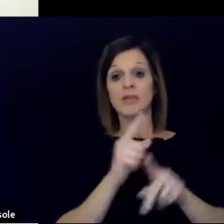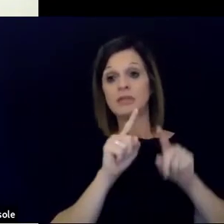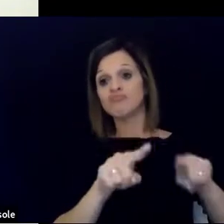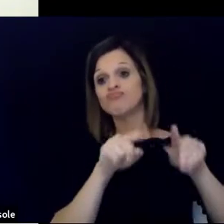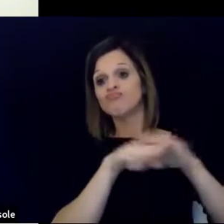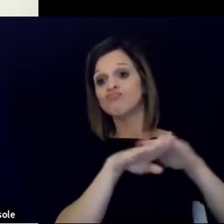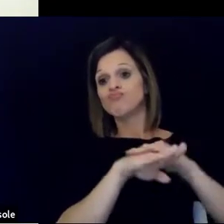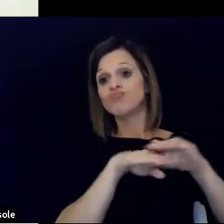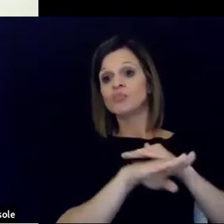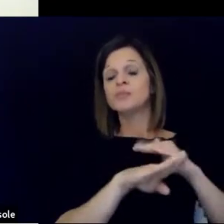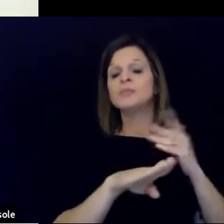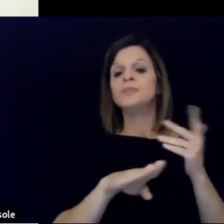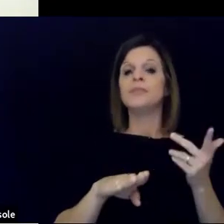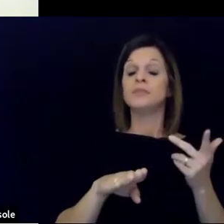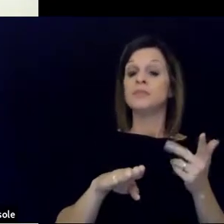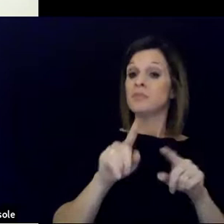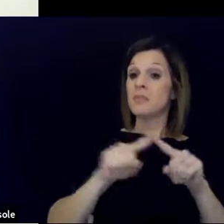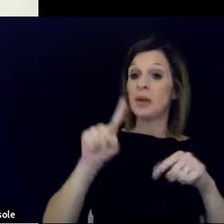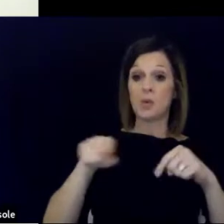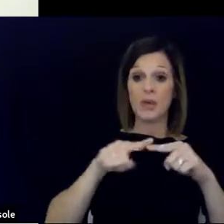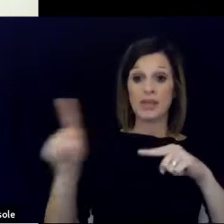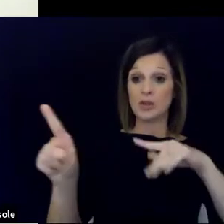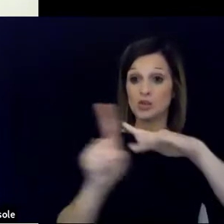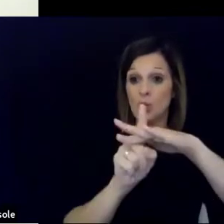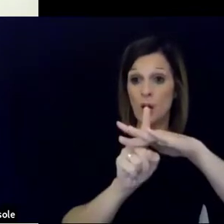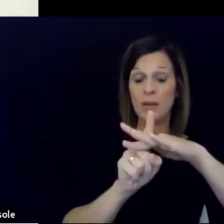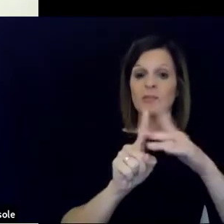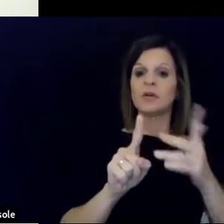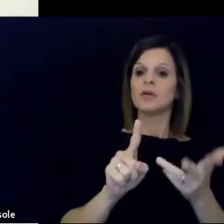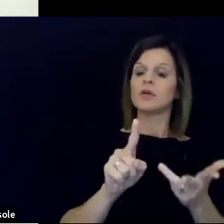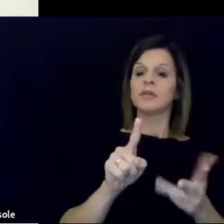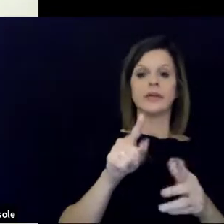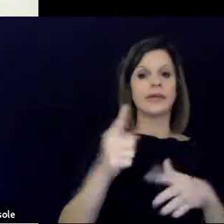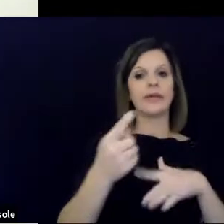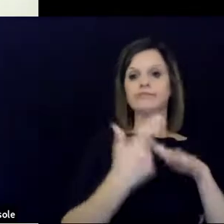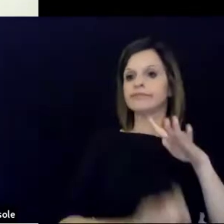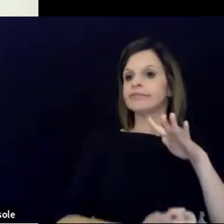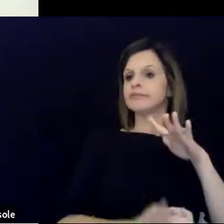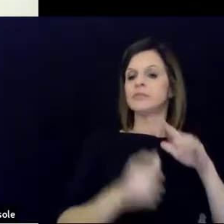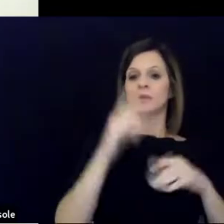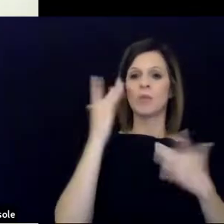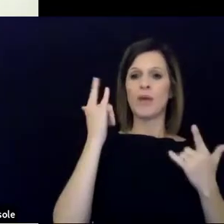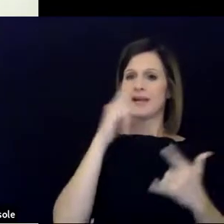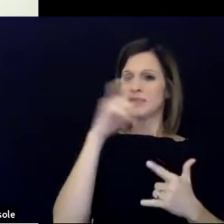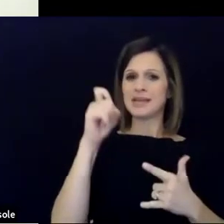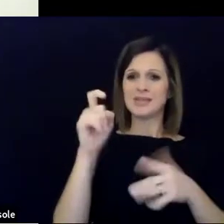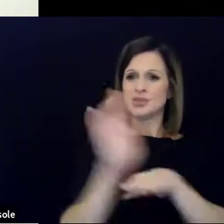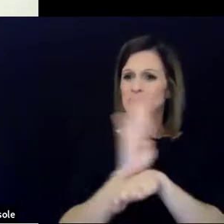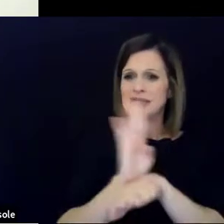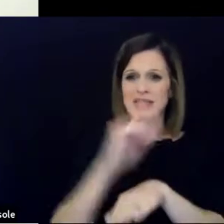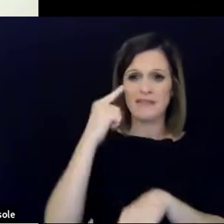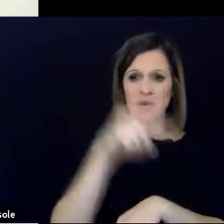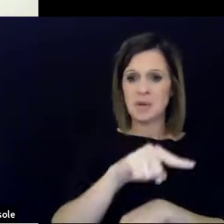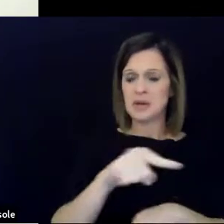It can also be pain or illness can be a trigger. Can the environment be modified to minimize the risk?